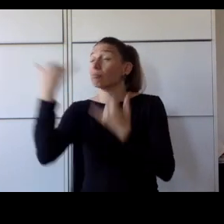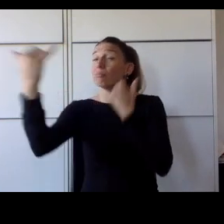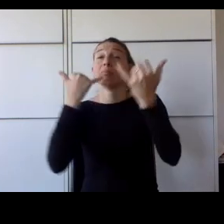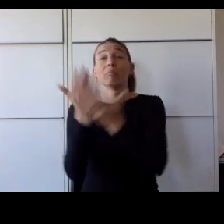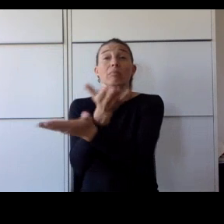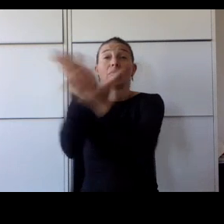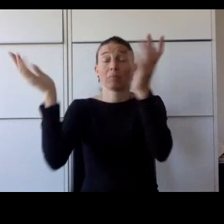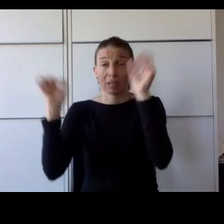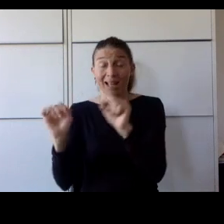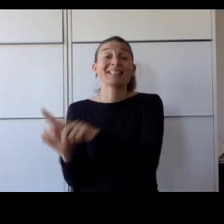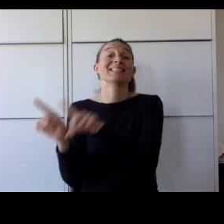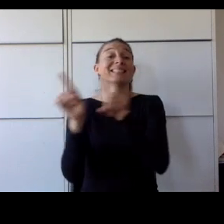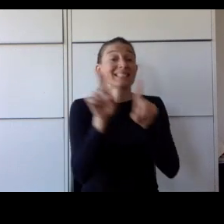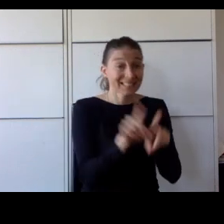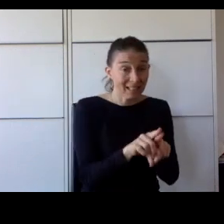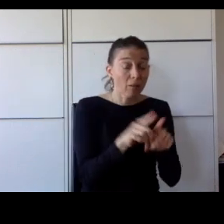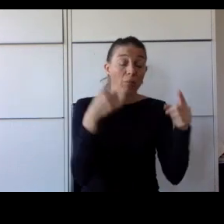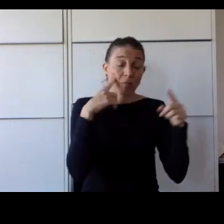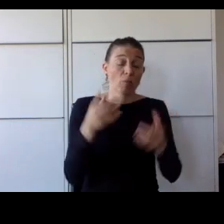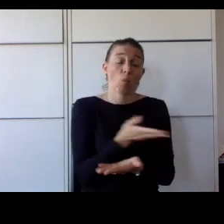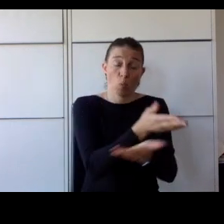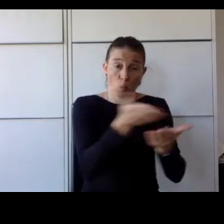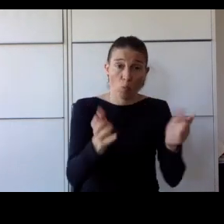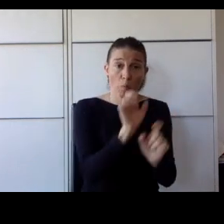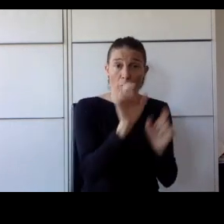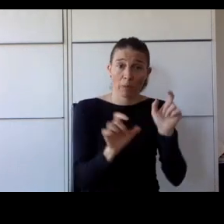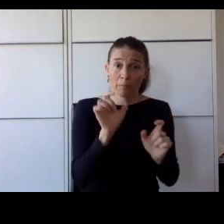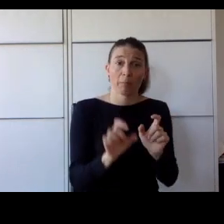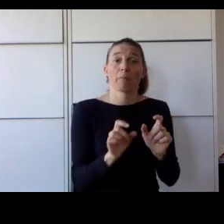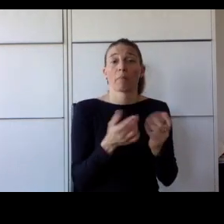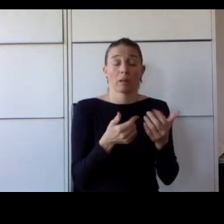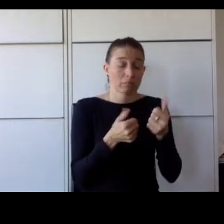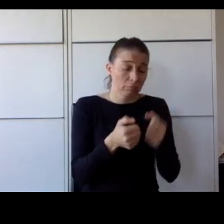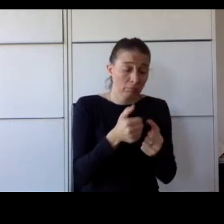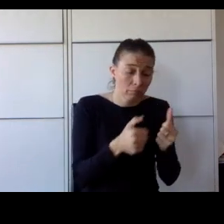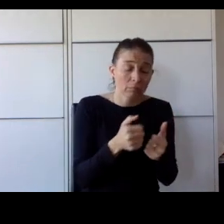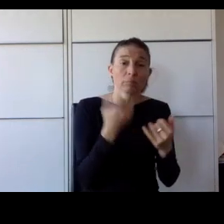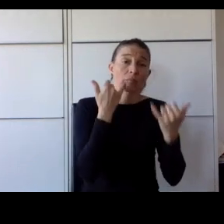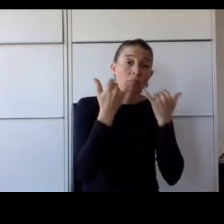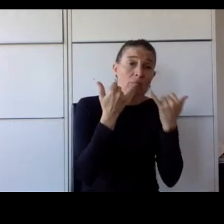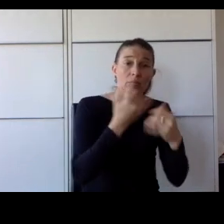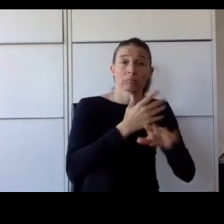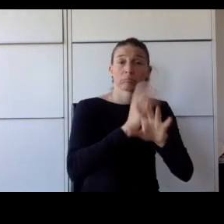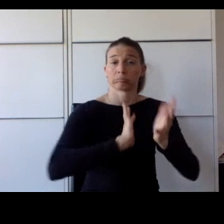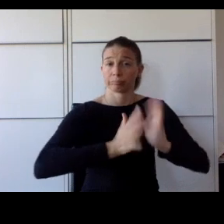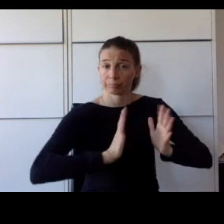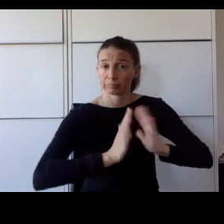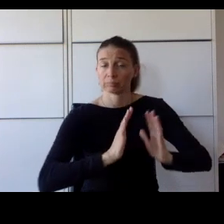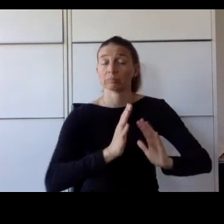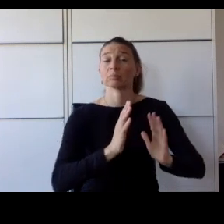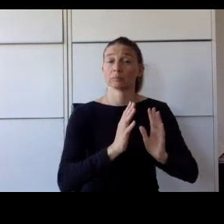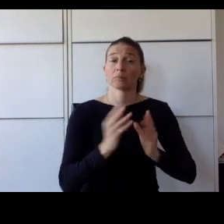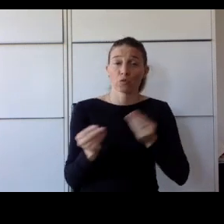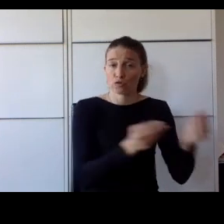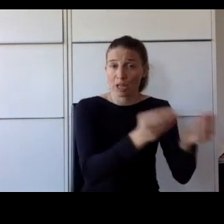to be interoperable as well, we want to be able to call on an equal basis with others. So it's very important to bear in mind